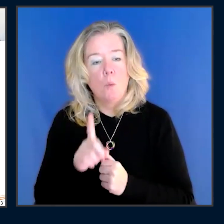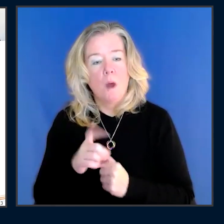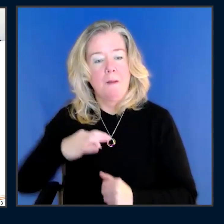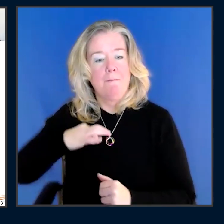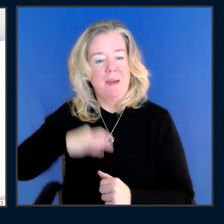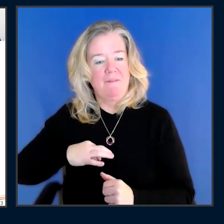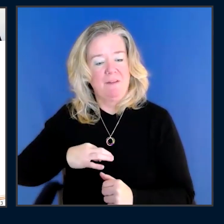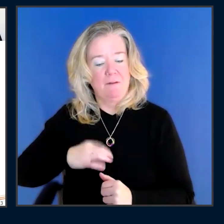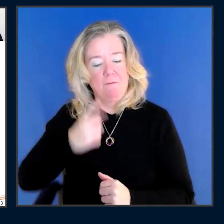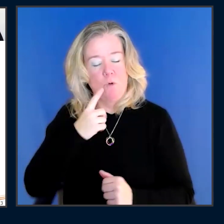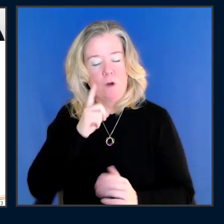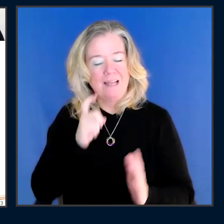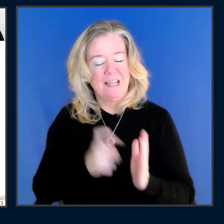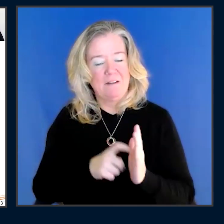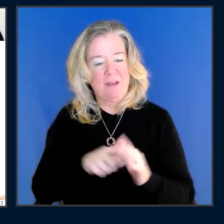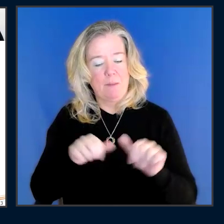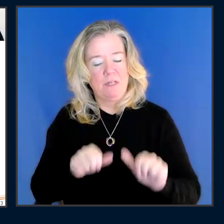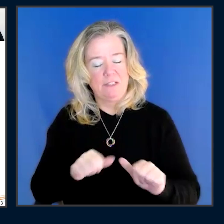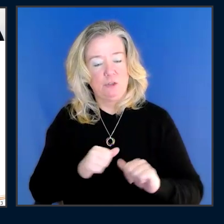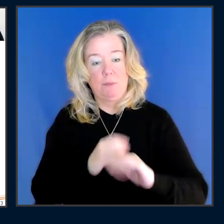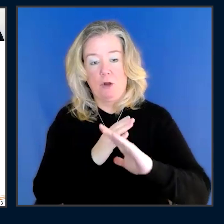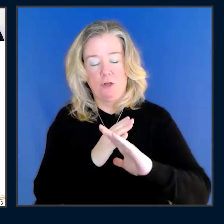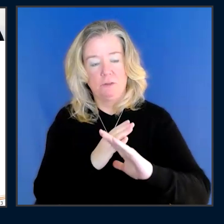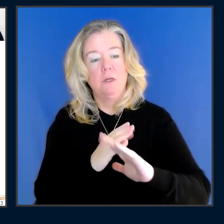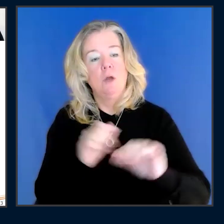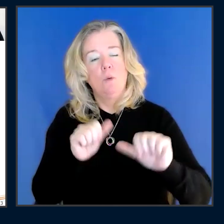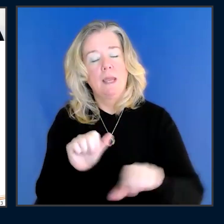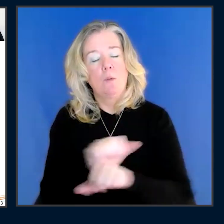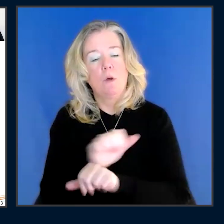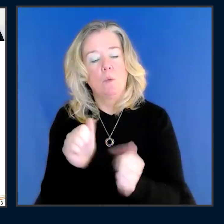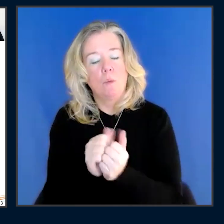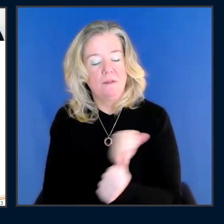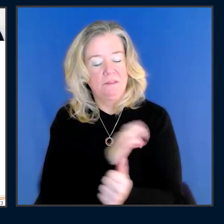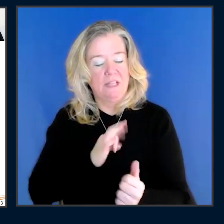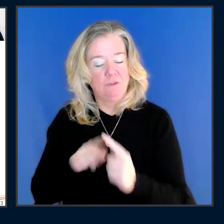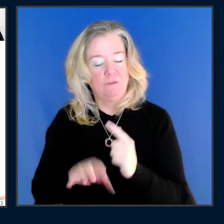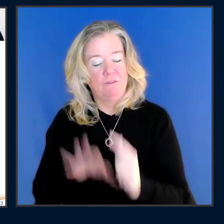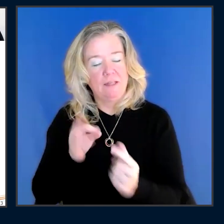So one of the benefits to identifying potential barriers is that we can work with staff